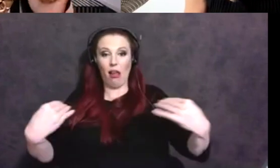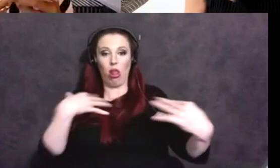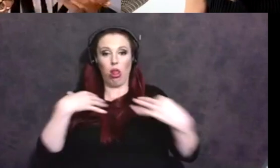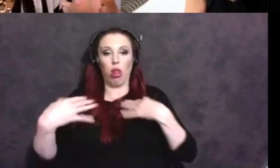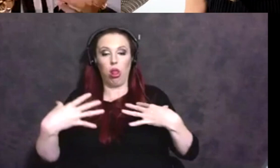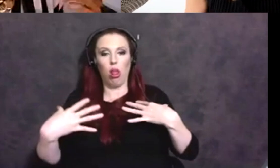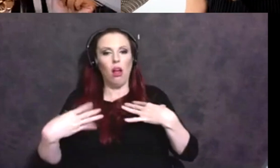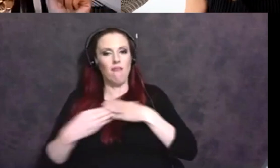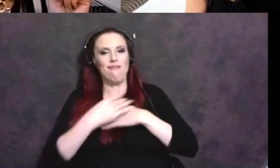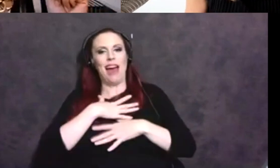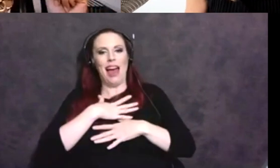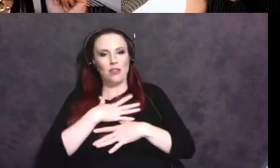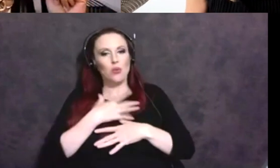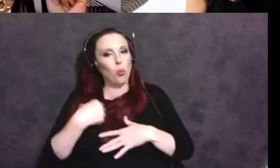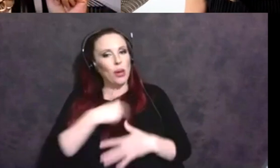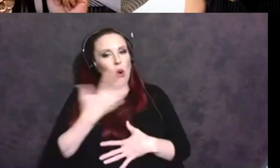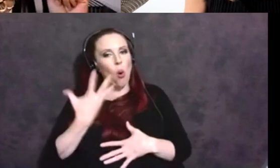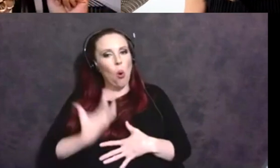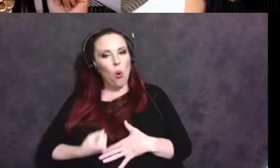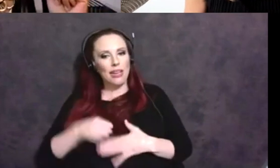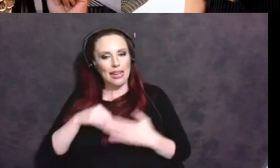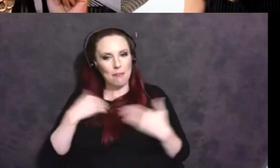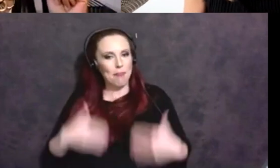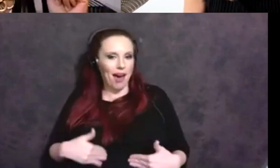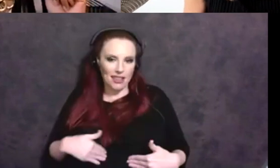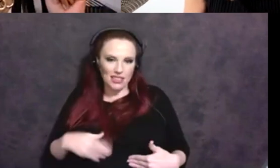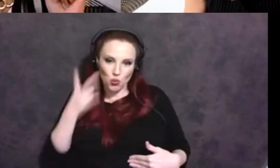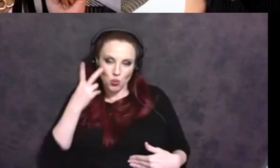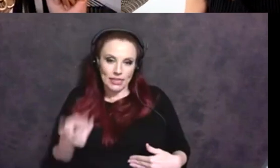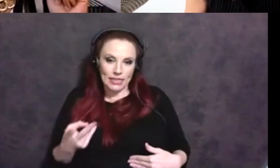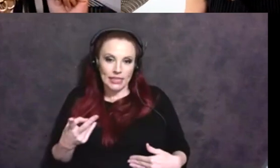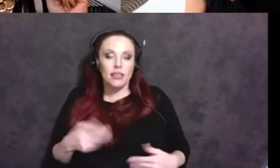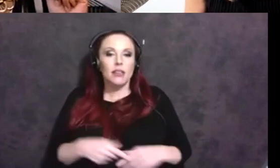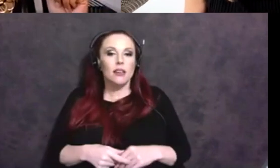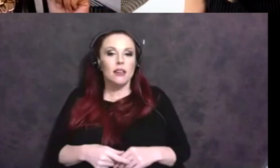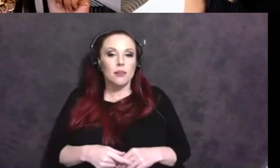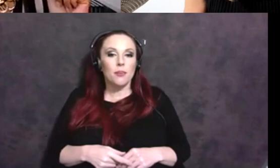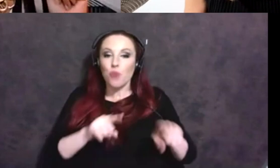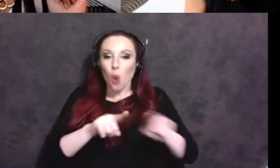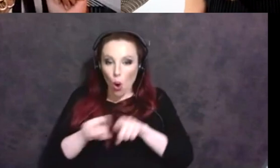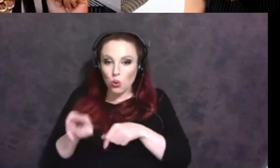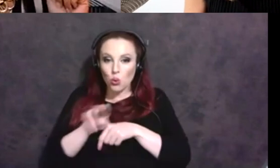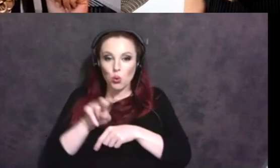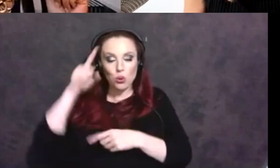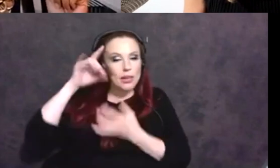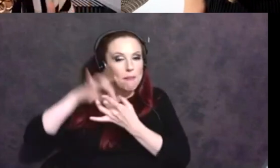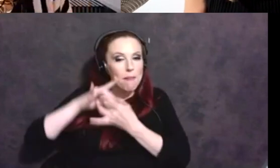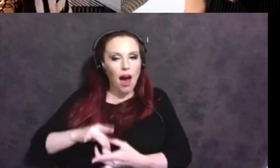are putting out there but also when we are on the receiving end of hate, and it harms